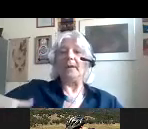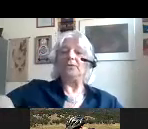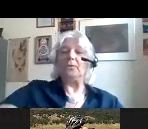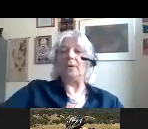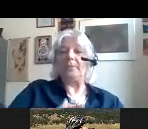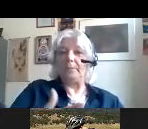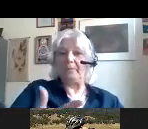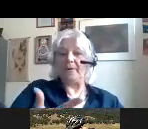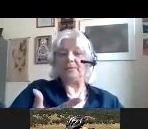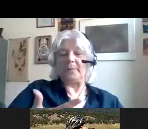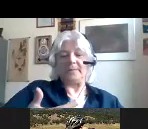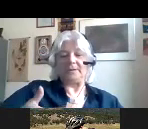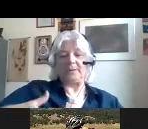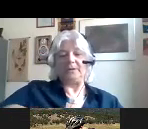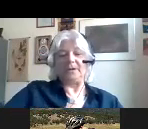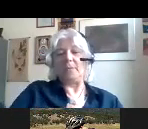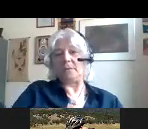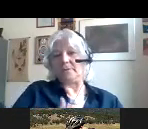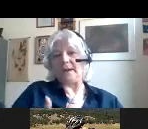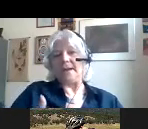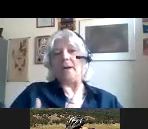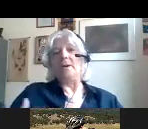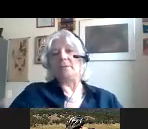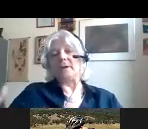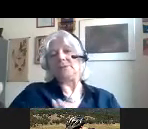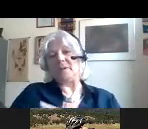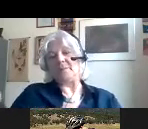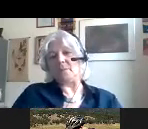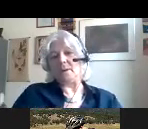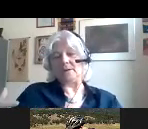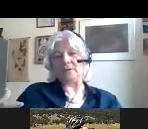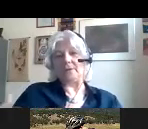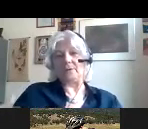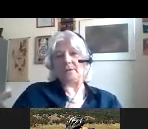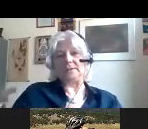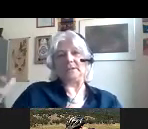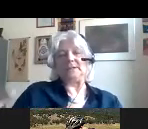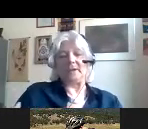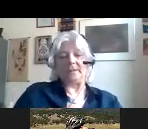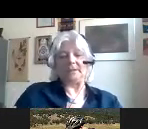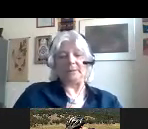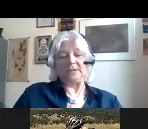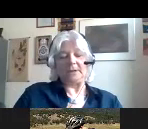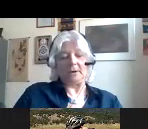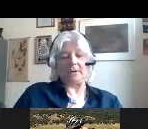imagine what folks might be experiencing in Portland right now, whereas, maybe what other cities might be experiencing are going to